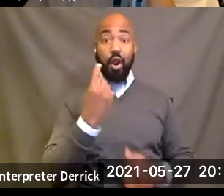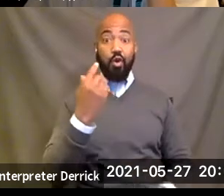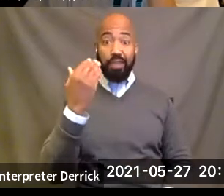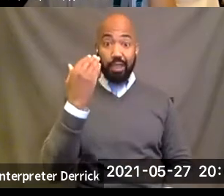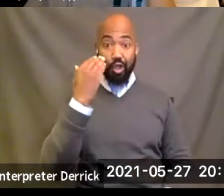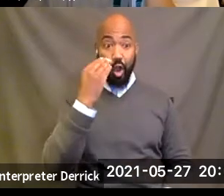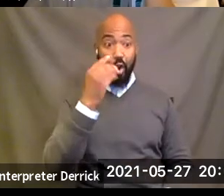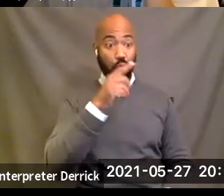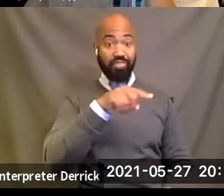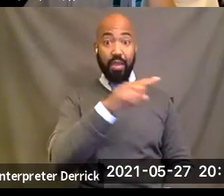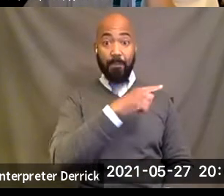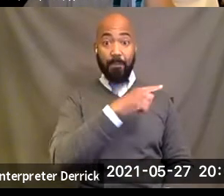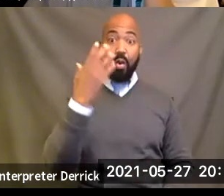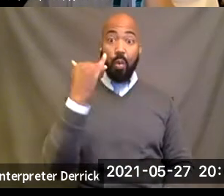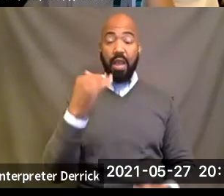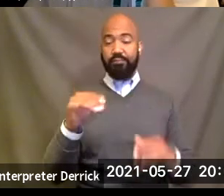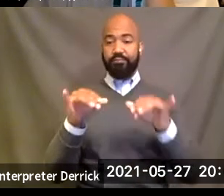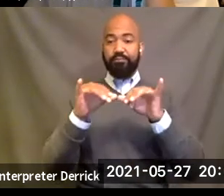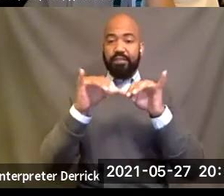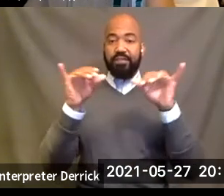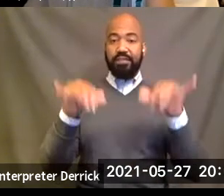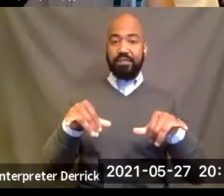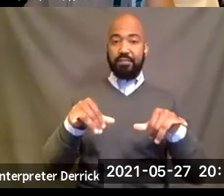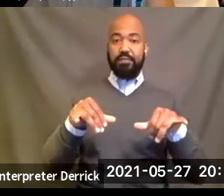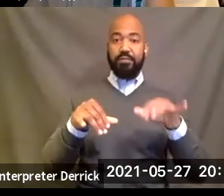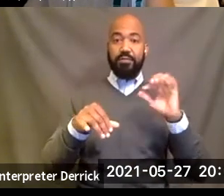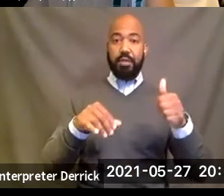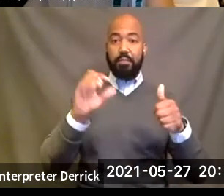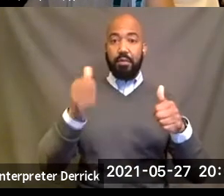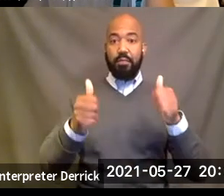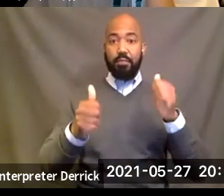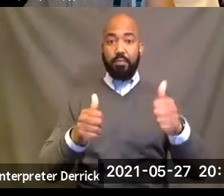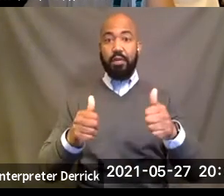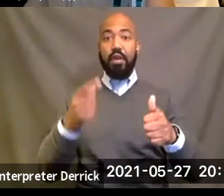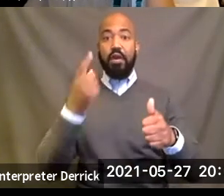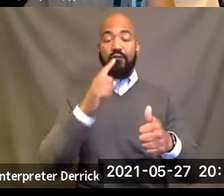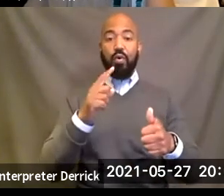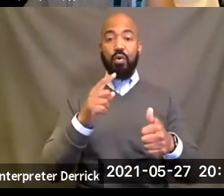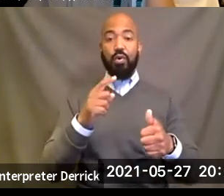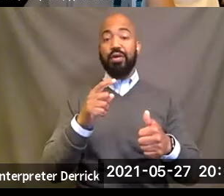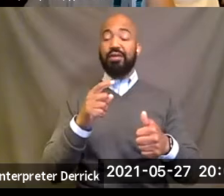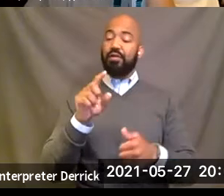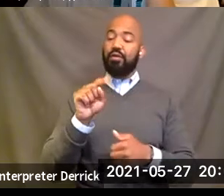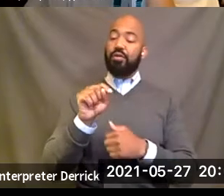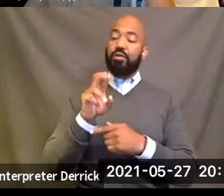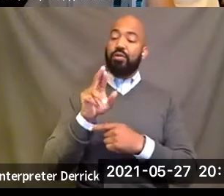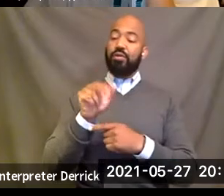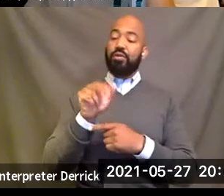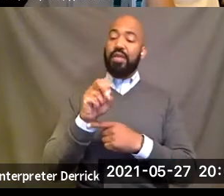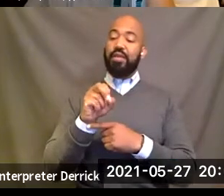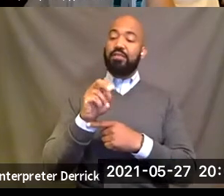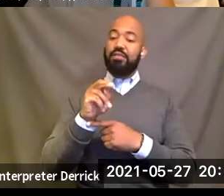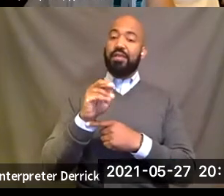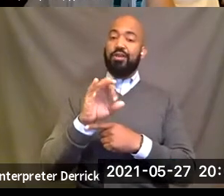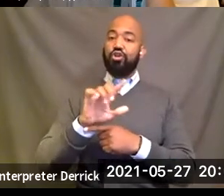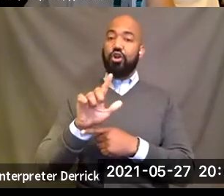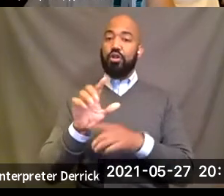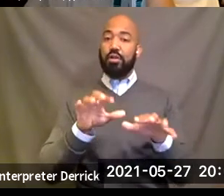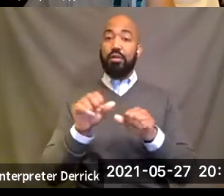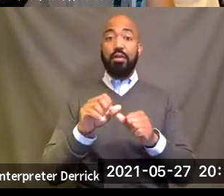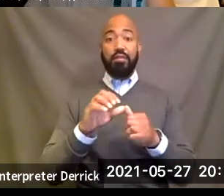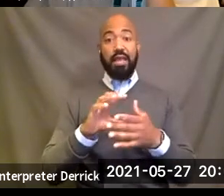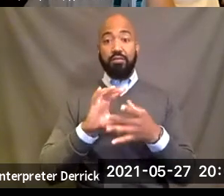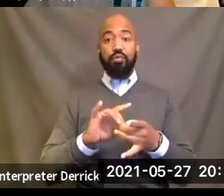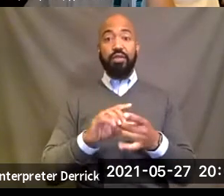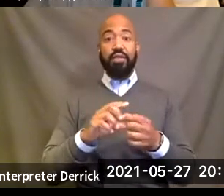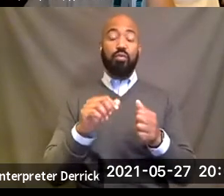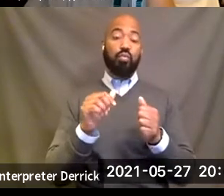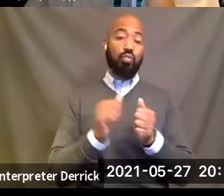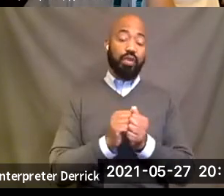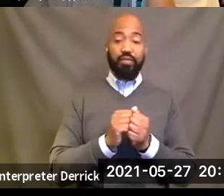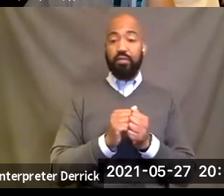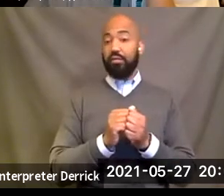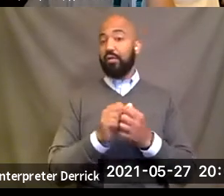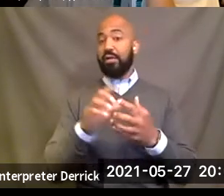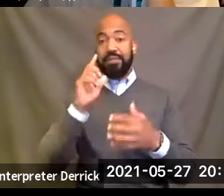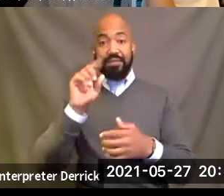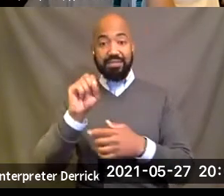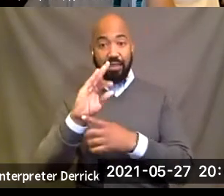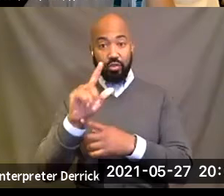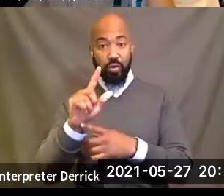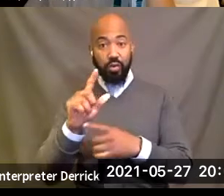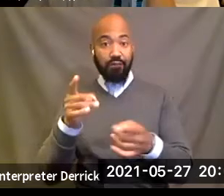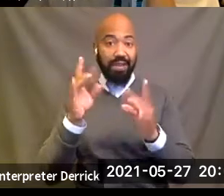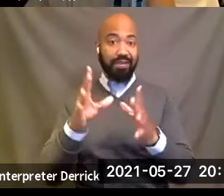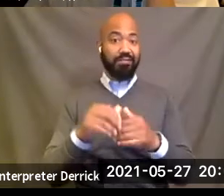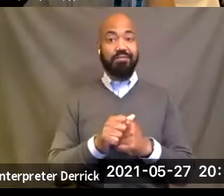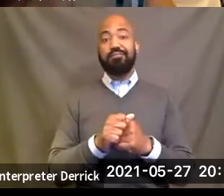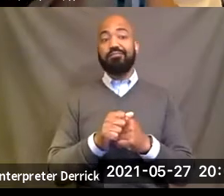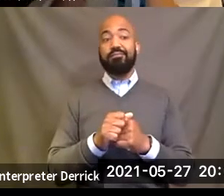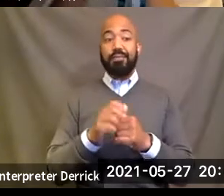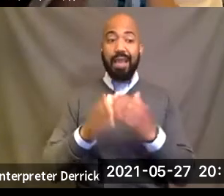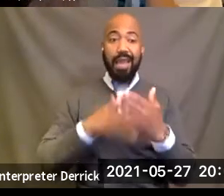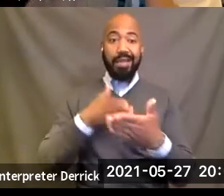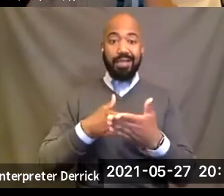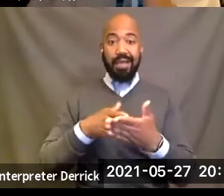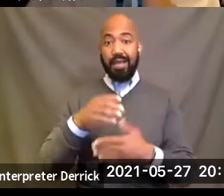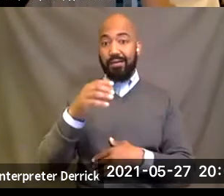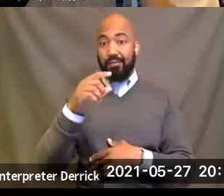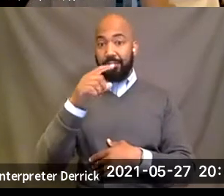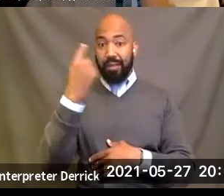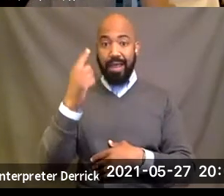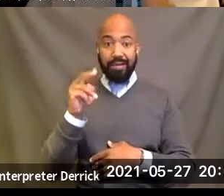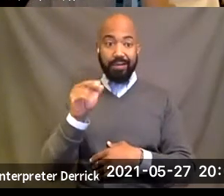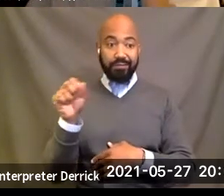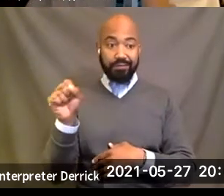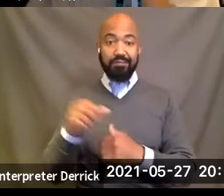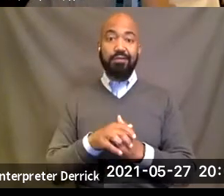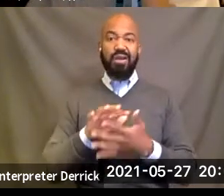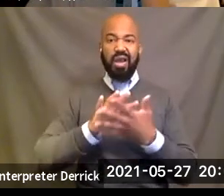Leah (she/her): imperialism so it's like okay let's acknowledge both of those things, how do I, like how do I reckon with that as a whole question that I will i'm on that journey, but I think just acknowledging like okay what's in your what's in your heart, what do you feel.